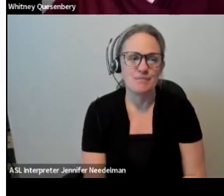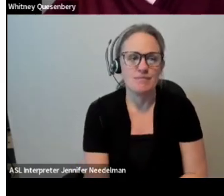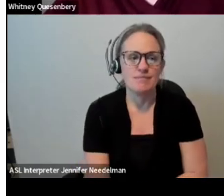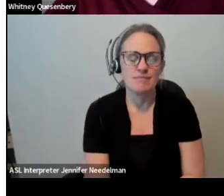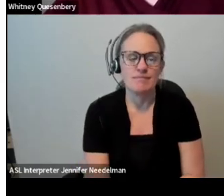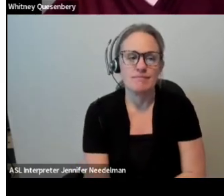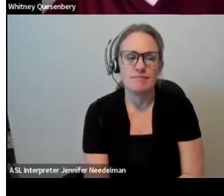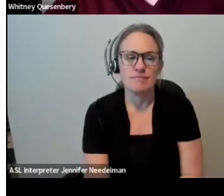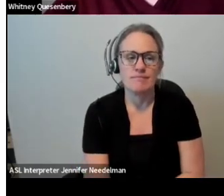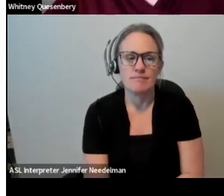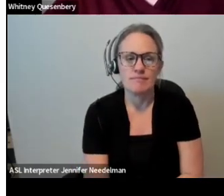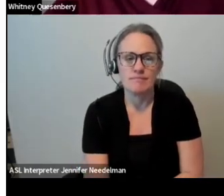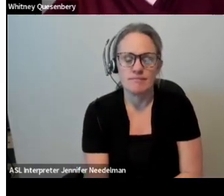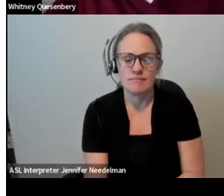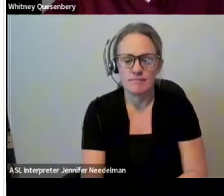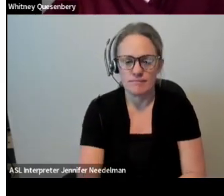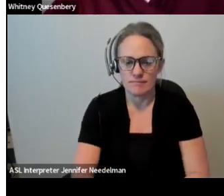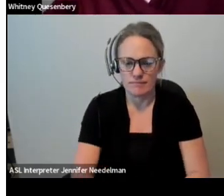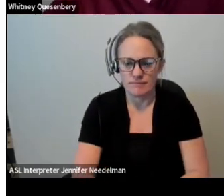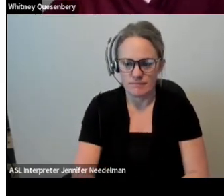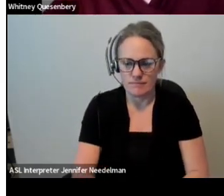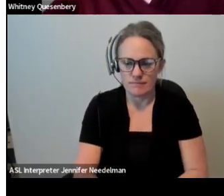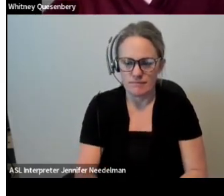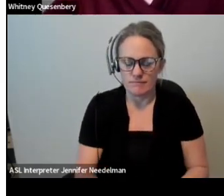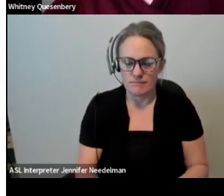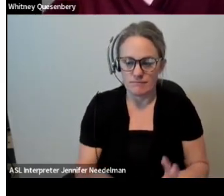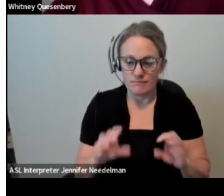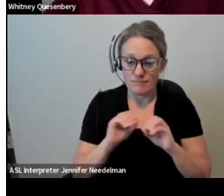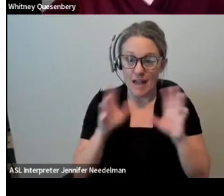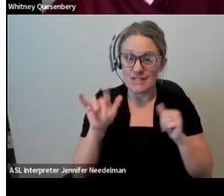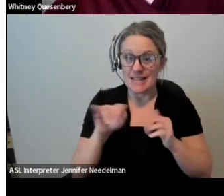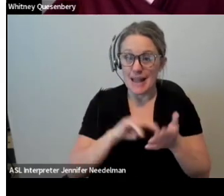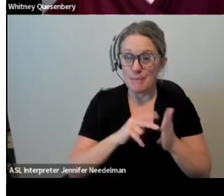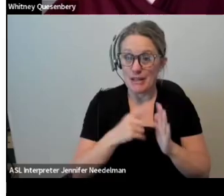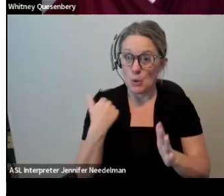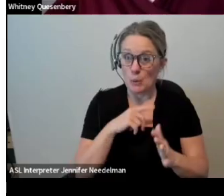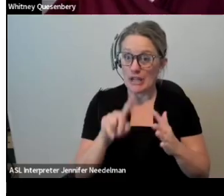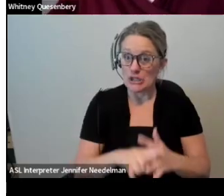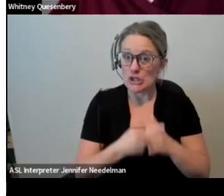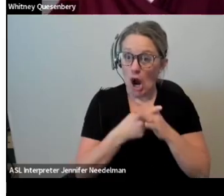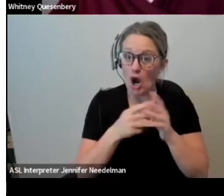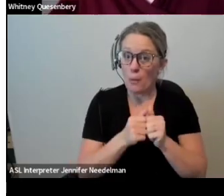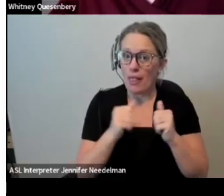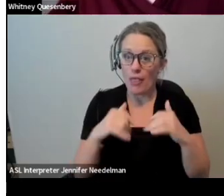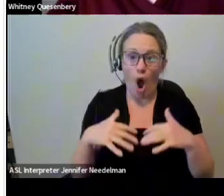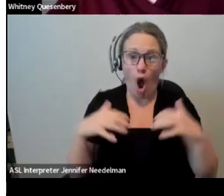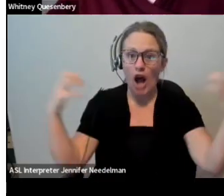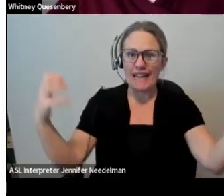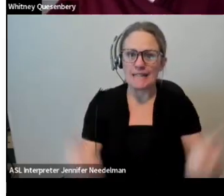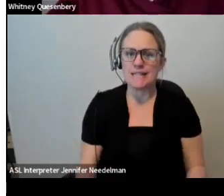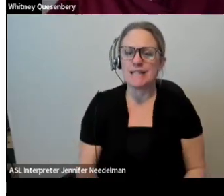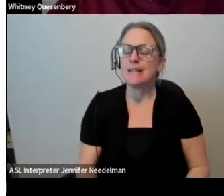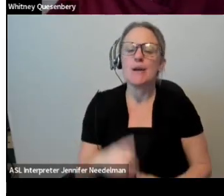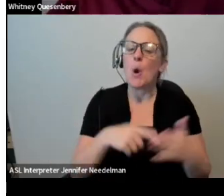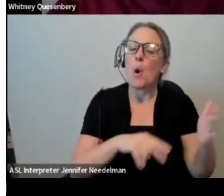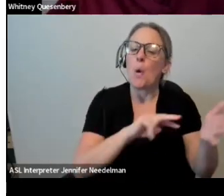So when we think, obviously that means we start with the audience. So what defines your audience and what doesn't, right?